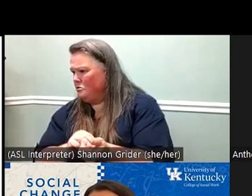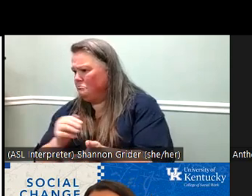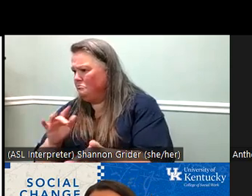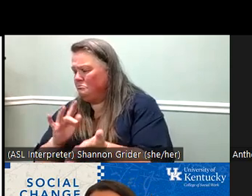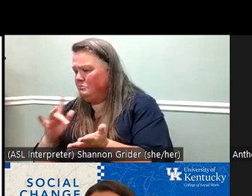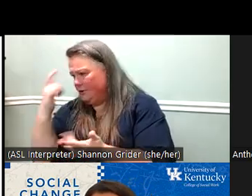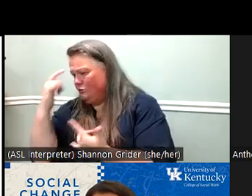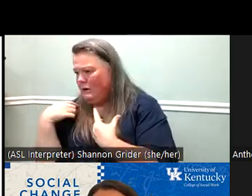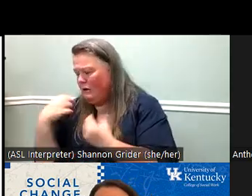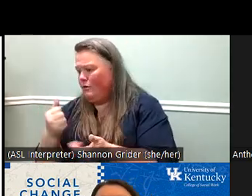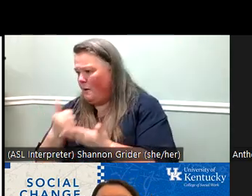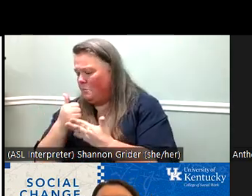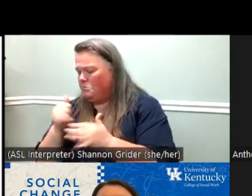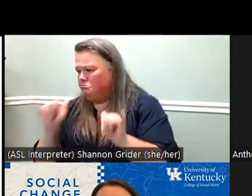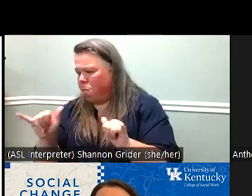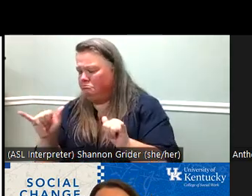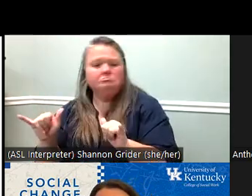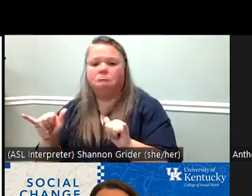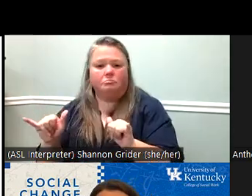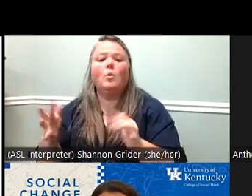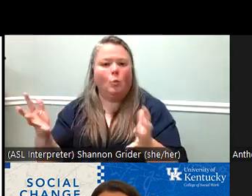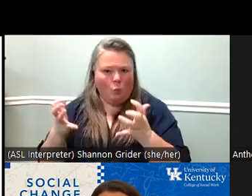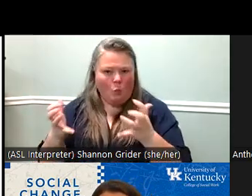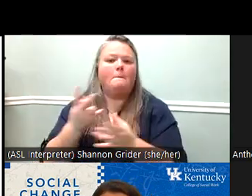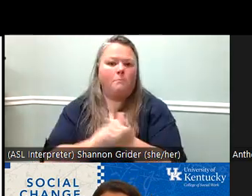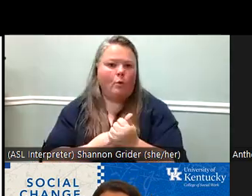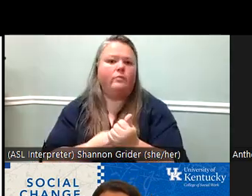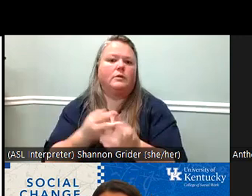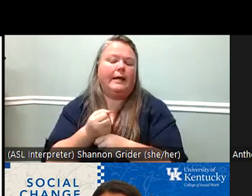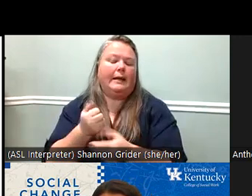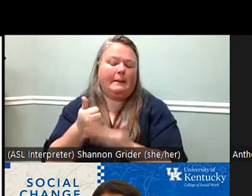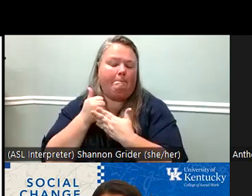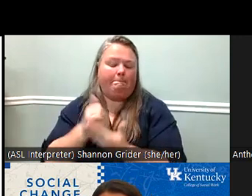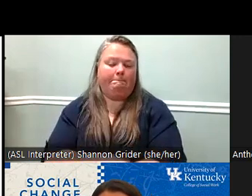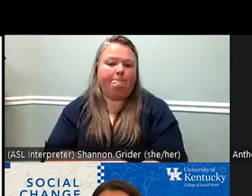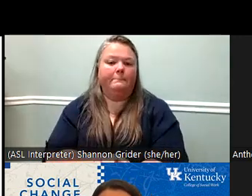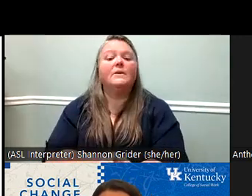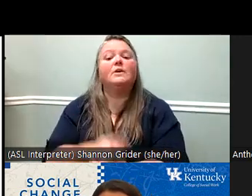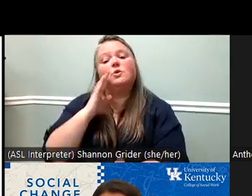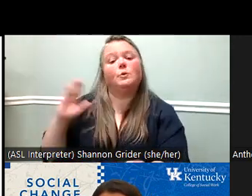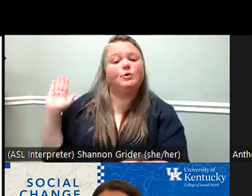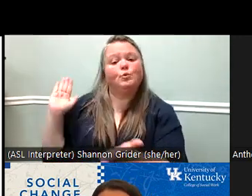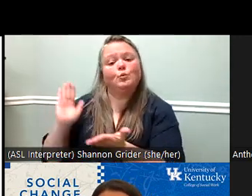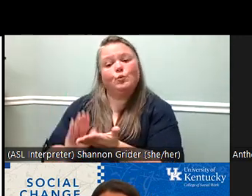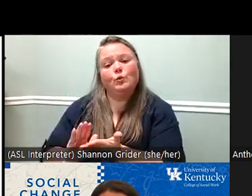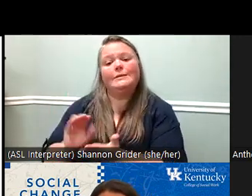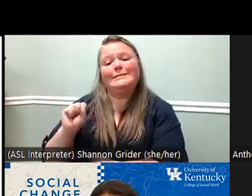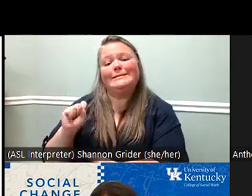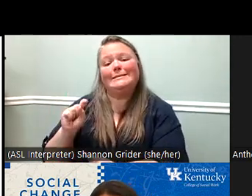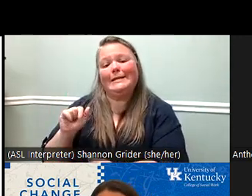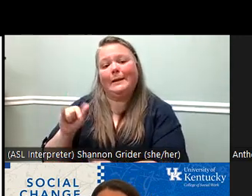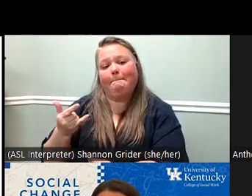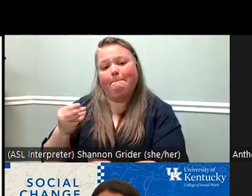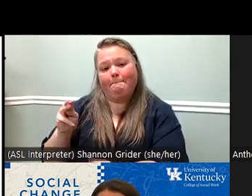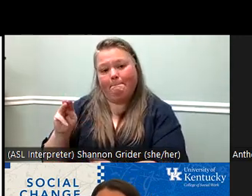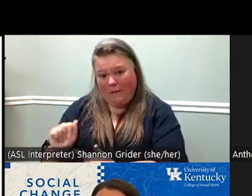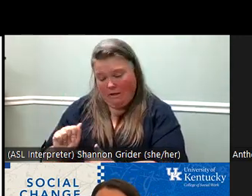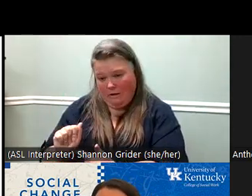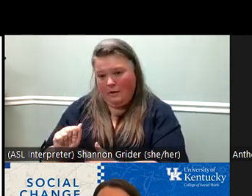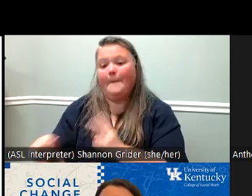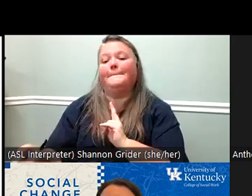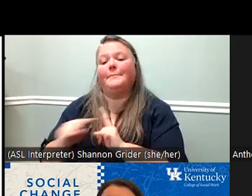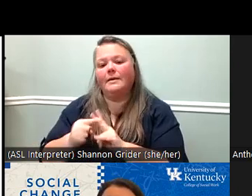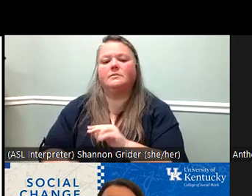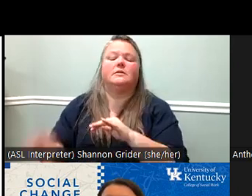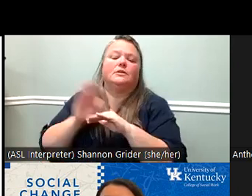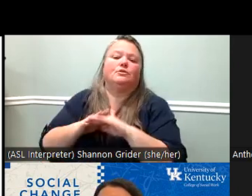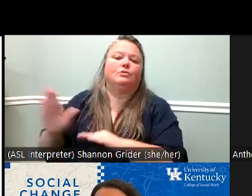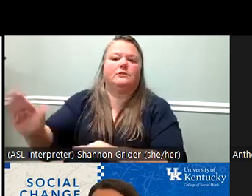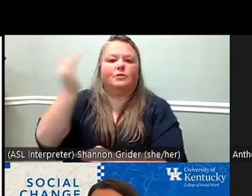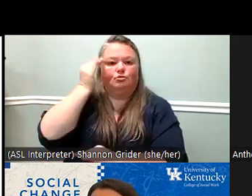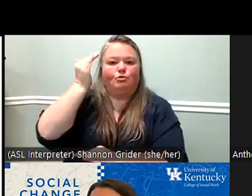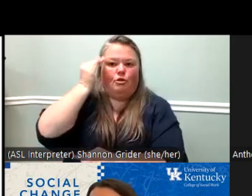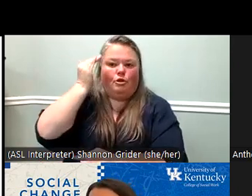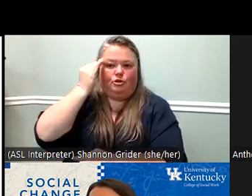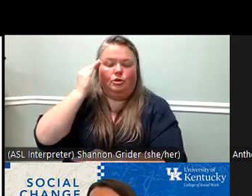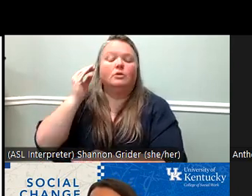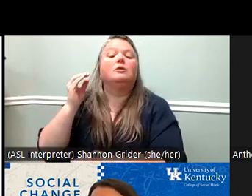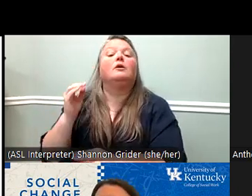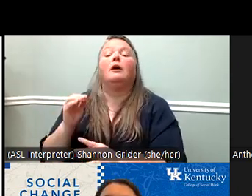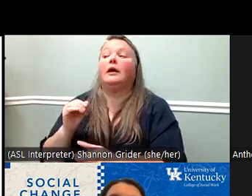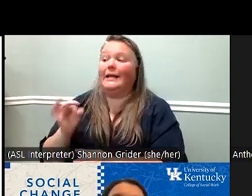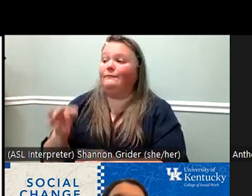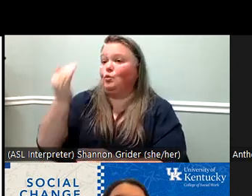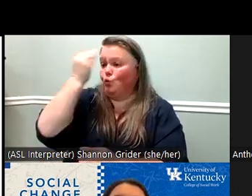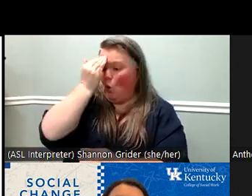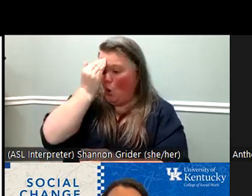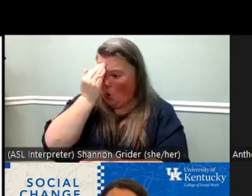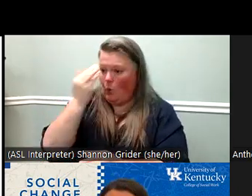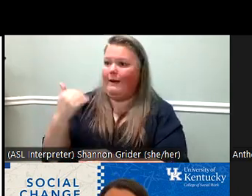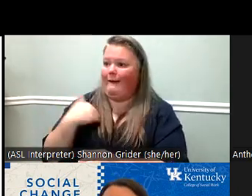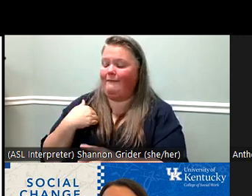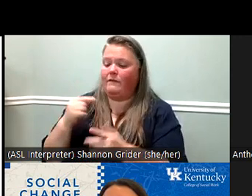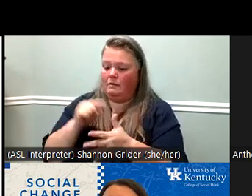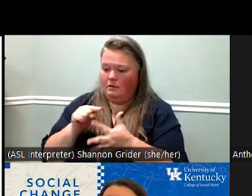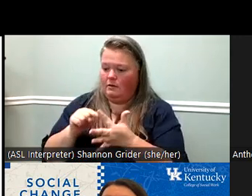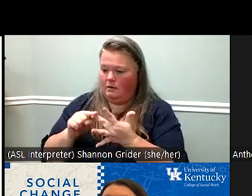WE WANT TO TO BE ACCESSIBLE, WE WANT THESE TREATMENTS TO FEEL ACCESSIBLE TO PEOPLE WITH HEARING LOSS, ESPECIALLY THOSE WHO ARE NOT FAMILIAR WITH WHAT MELT INTERVENTION